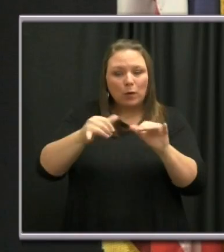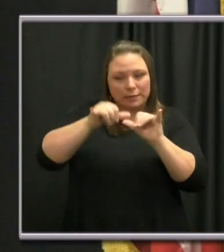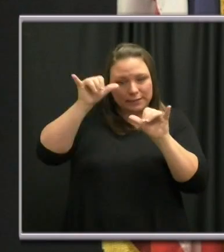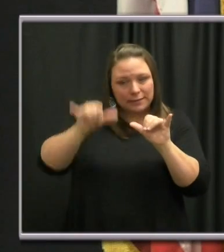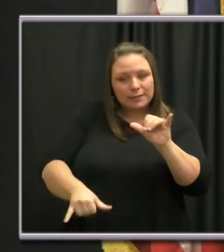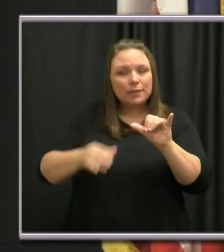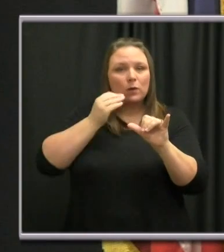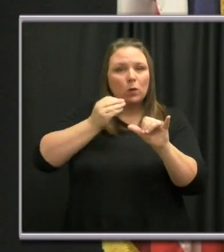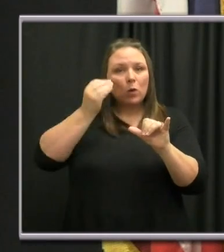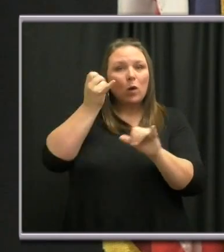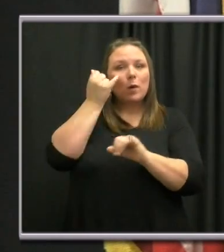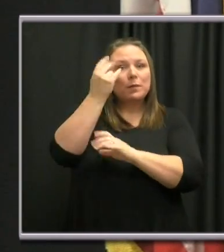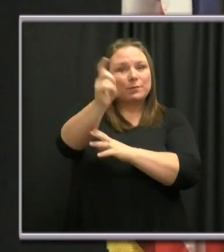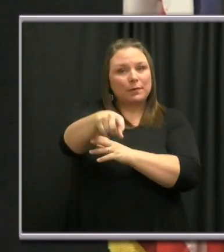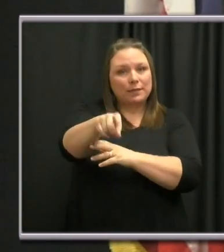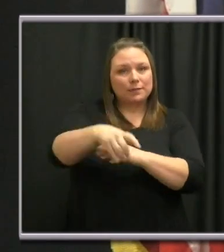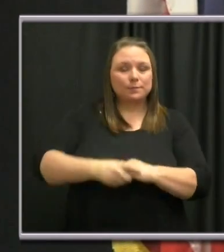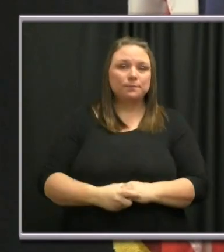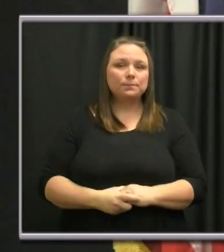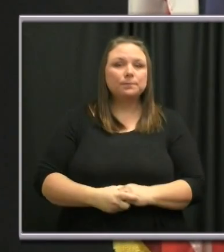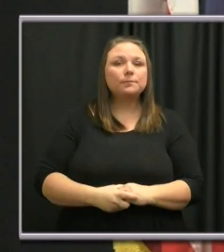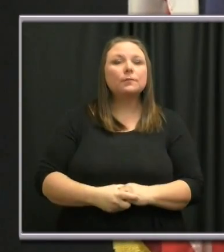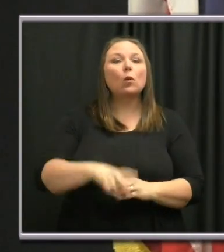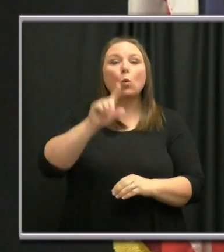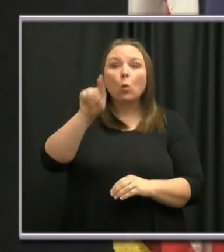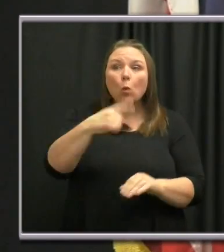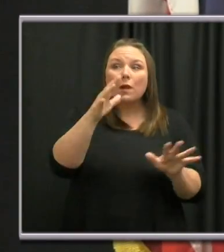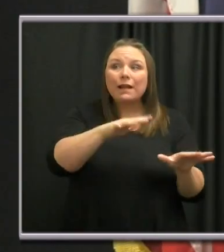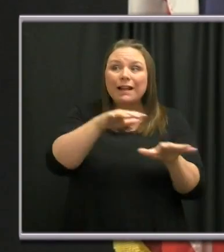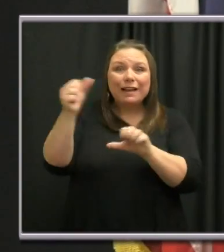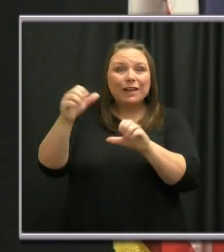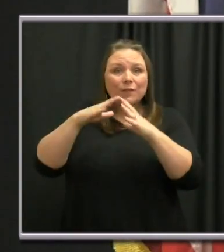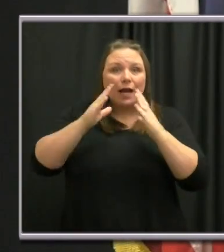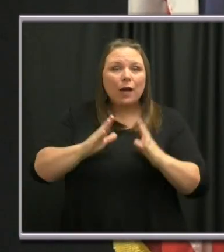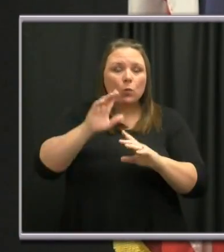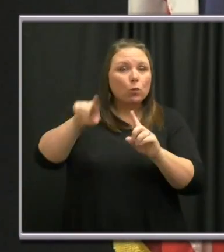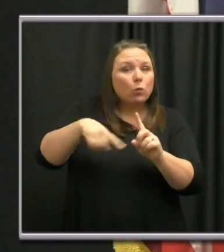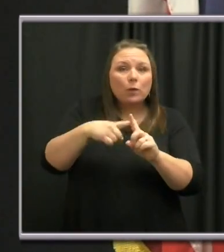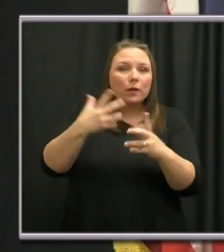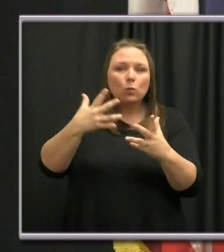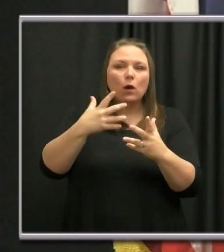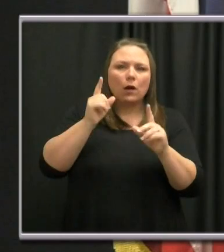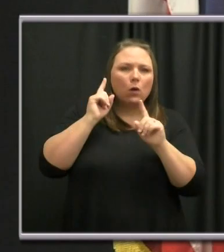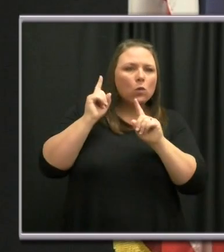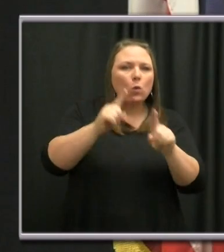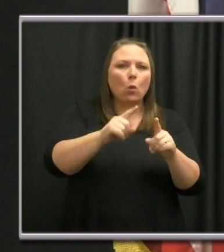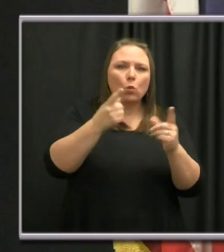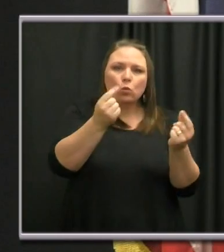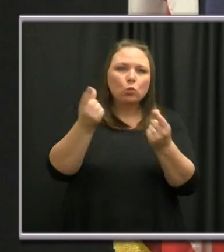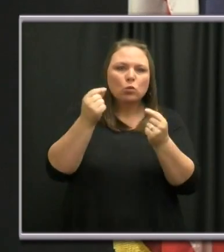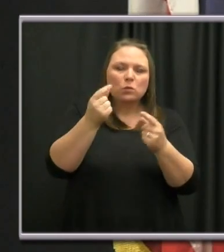DISEASE THIS MEANS STAYING AT HOME WHENEVER POSSIBLE. AND